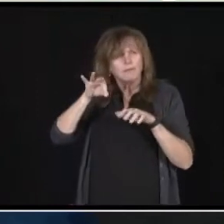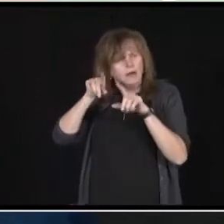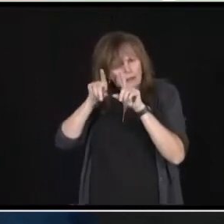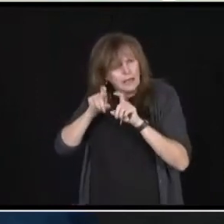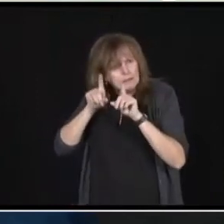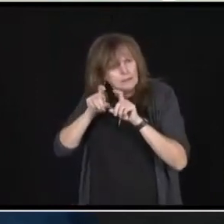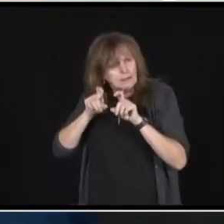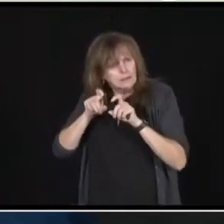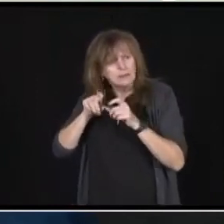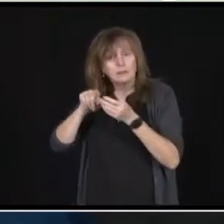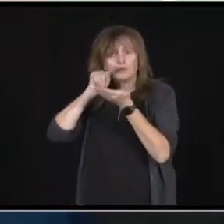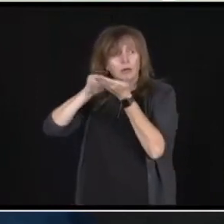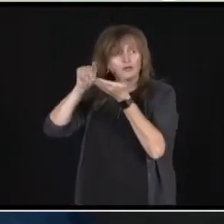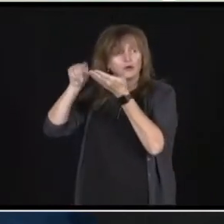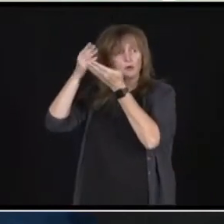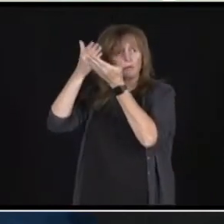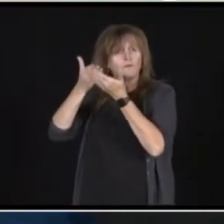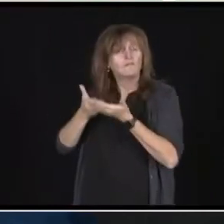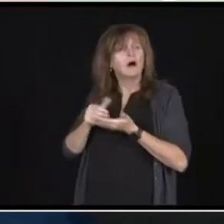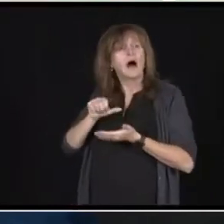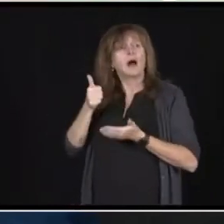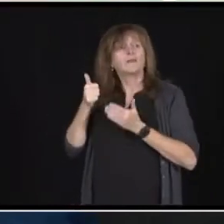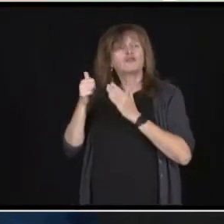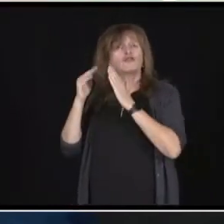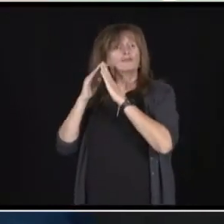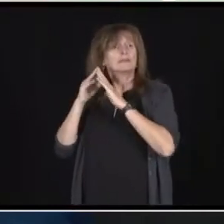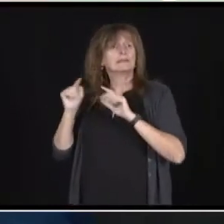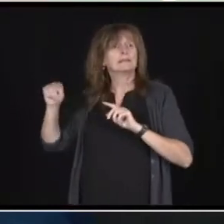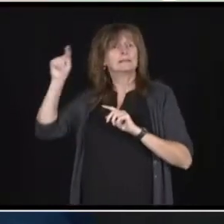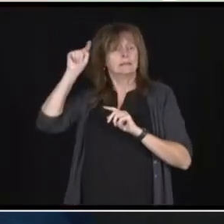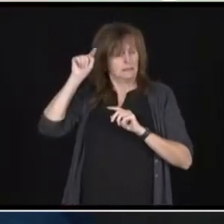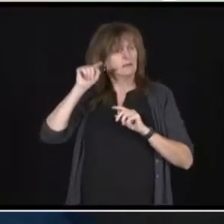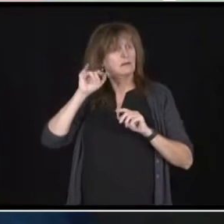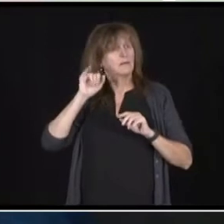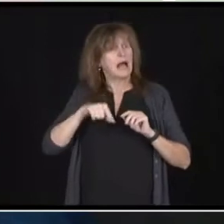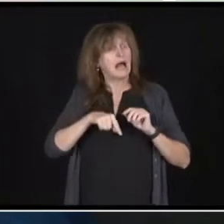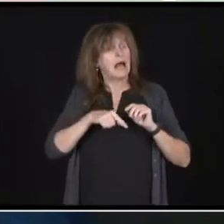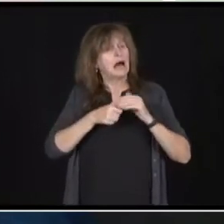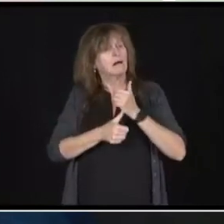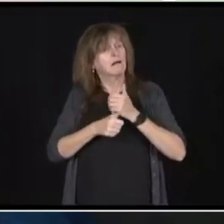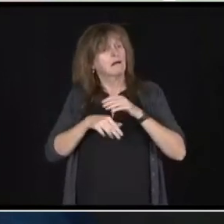you can identify and increase in the sewage probably two to four days earlier